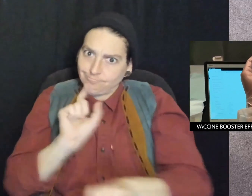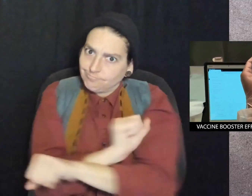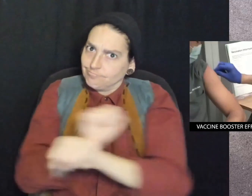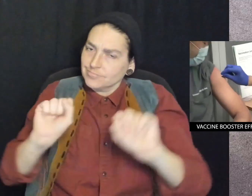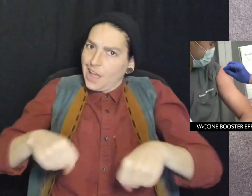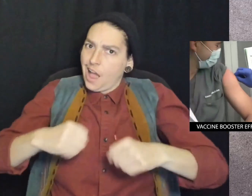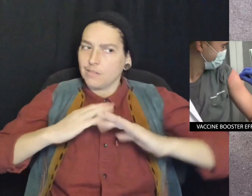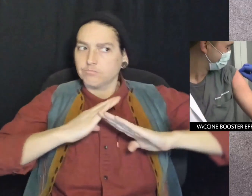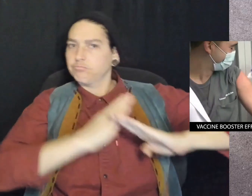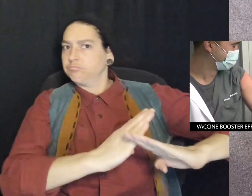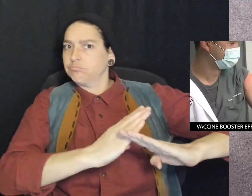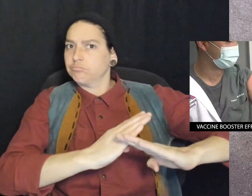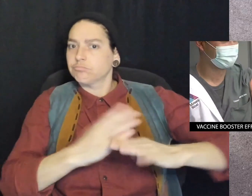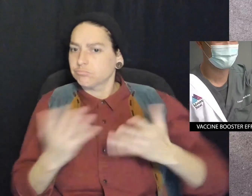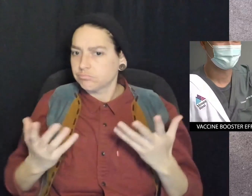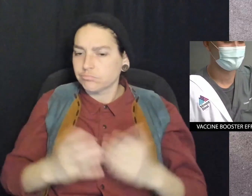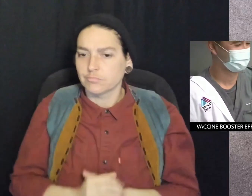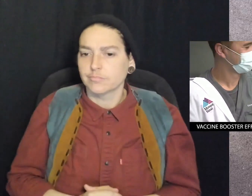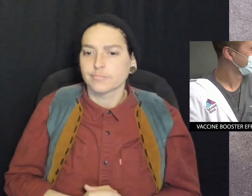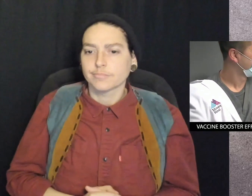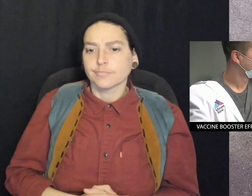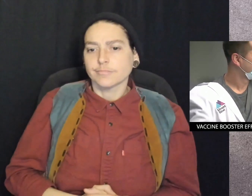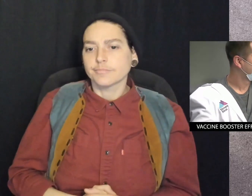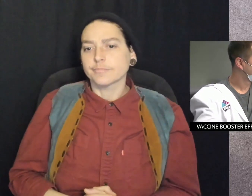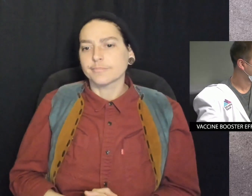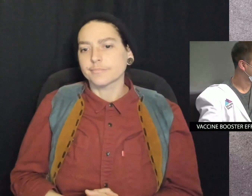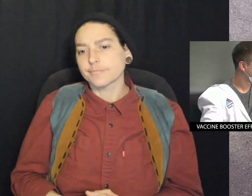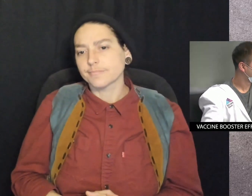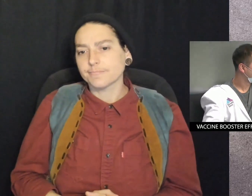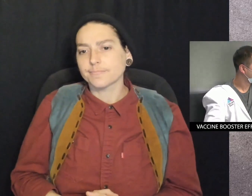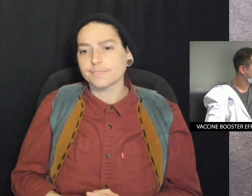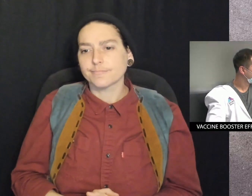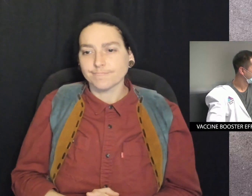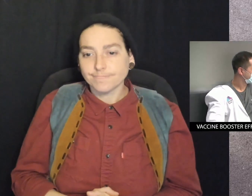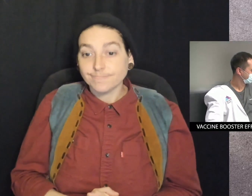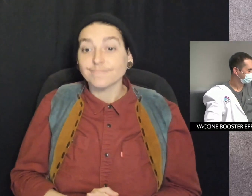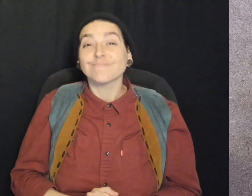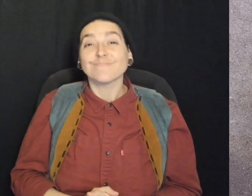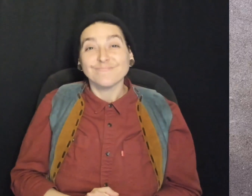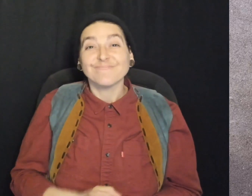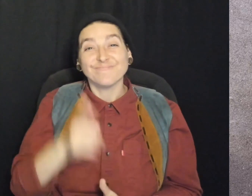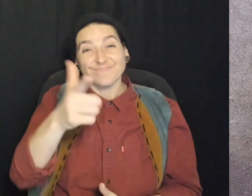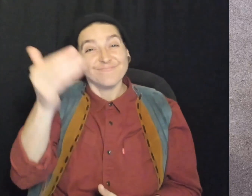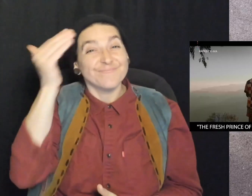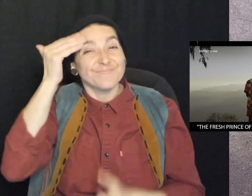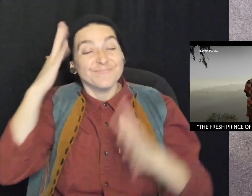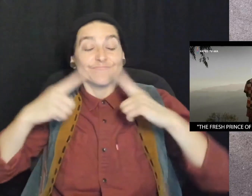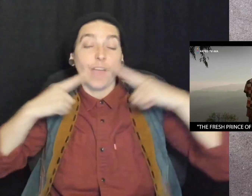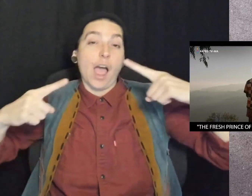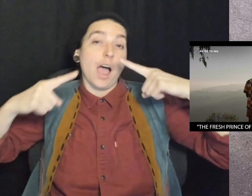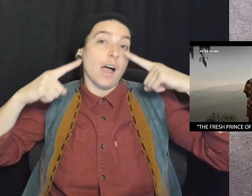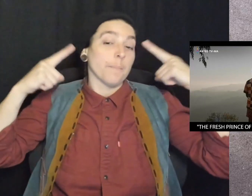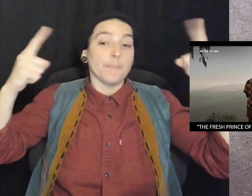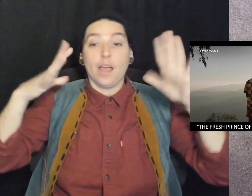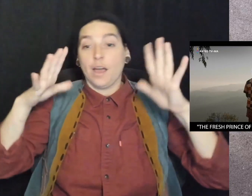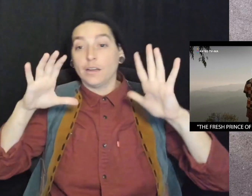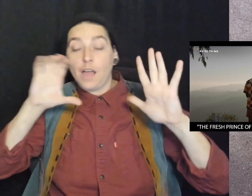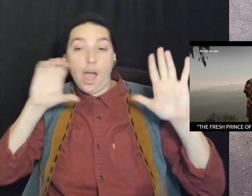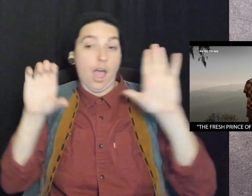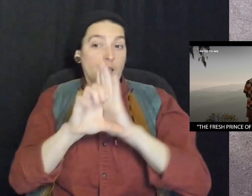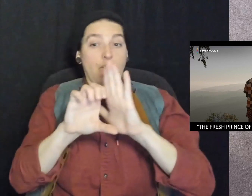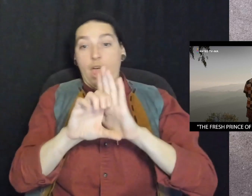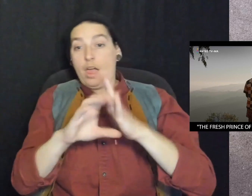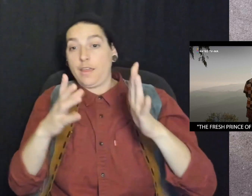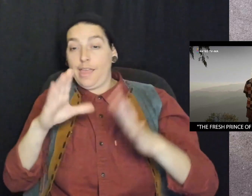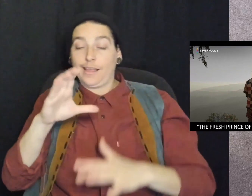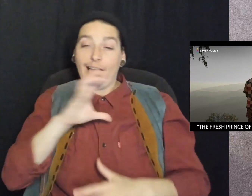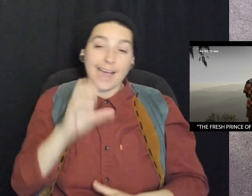in effectiveness the CDC says booster shots are still important and provide protection